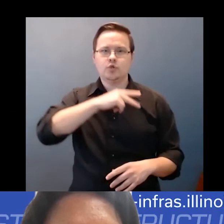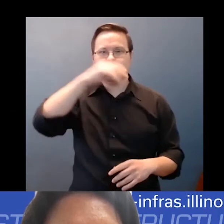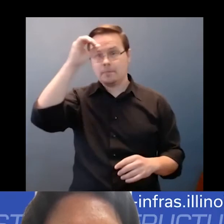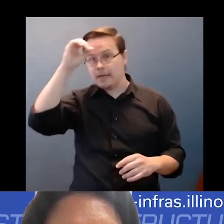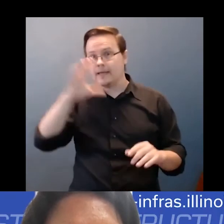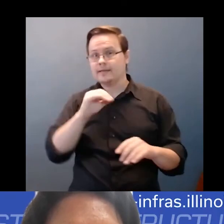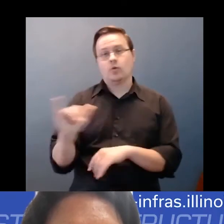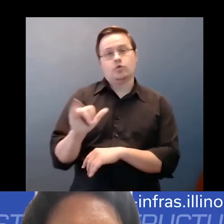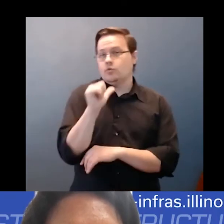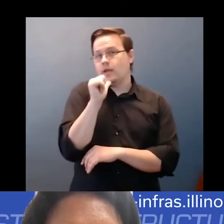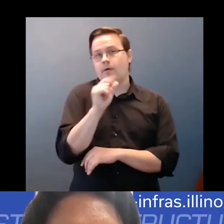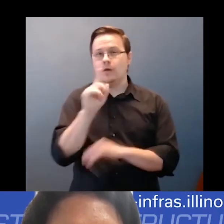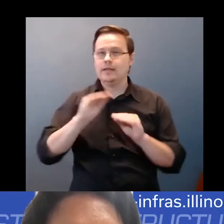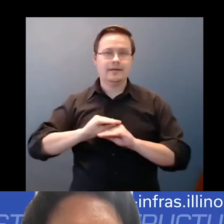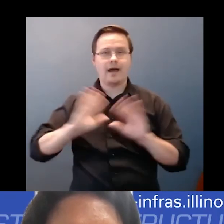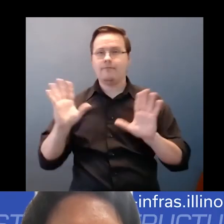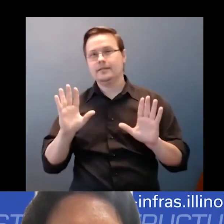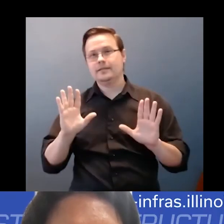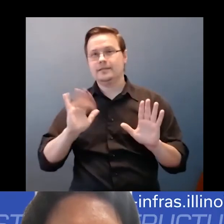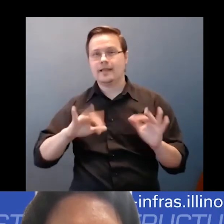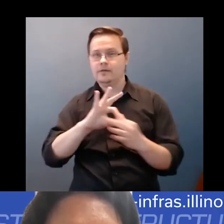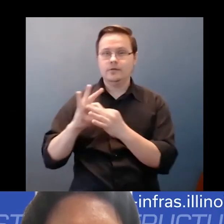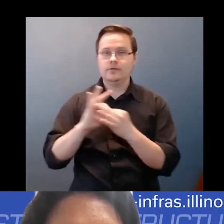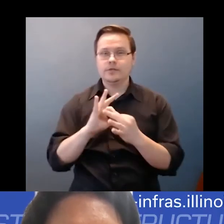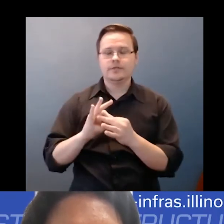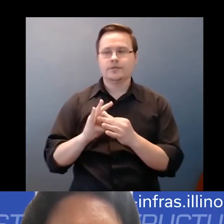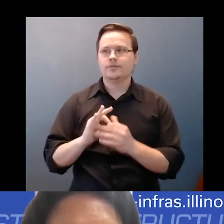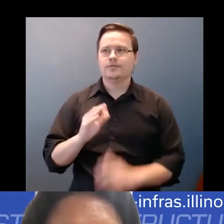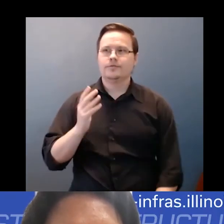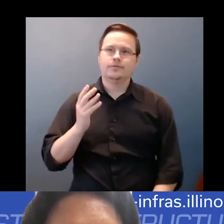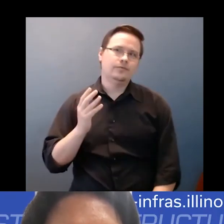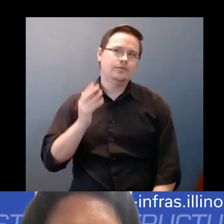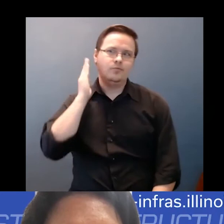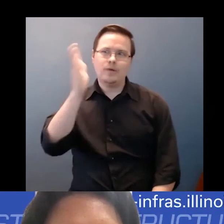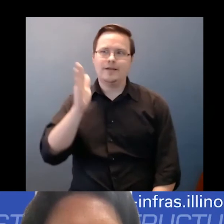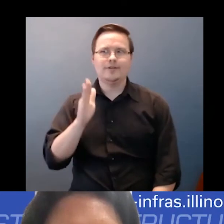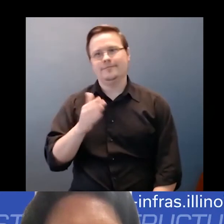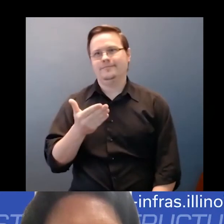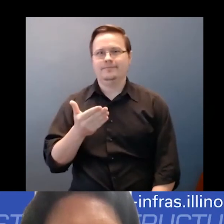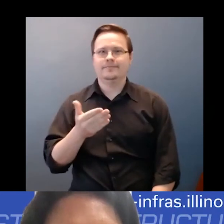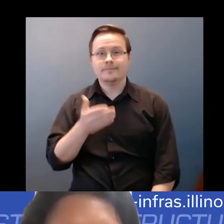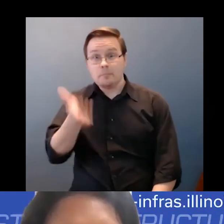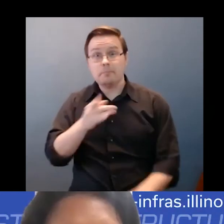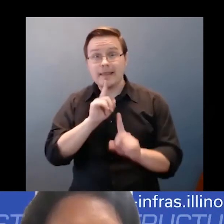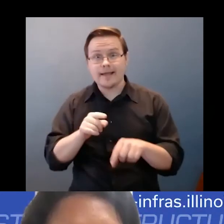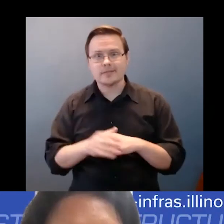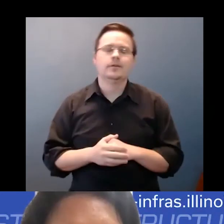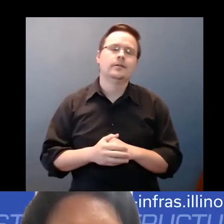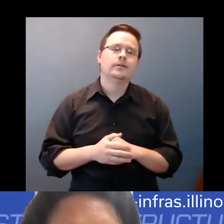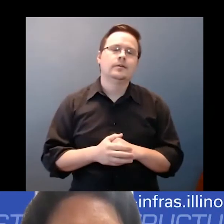it's not my personal opinion, and it's also not super obvious that unionization is kind of like going to be the answer.